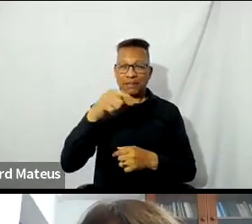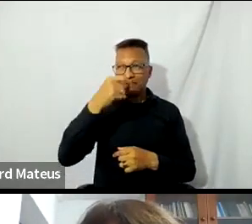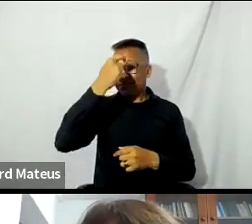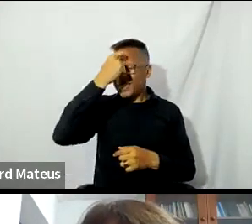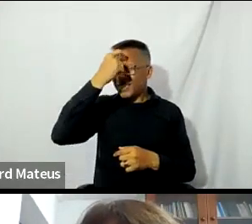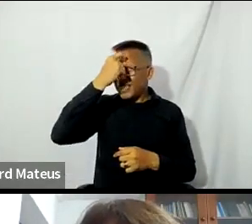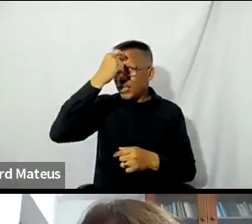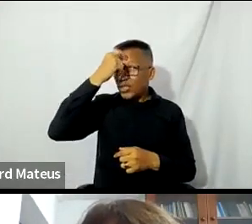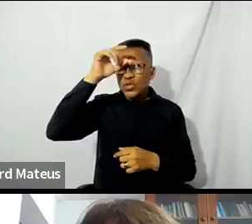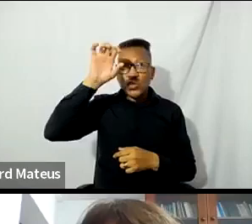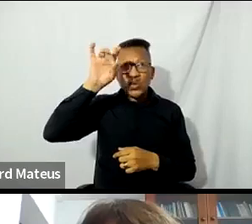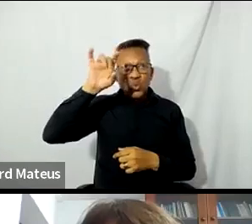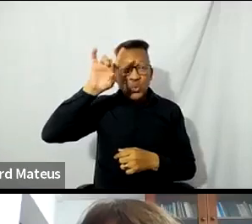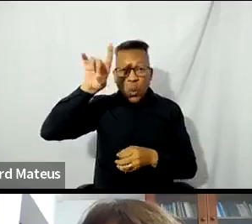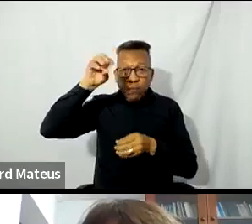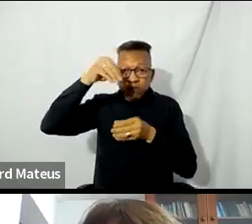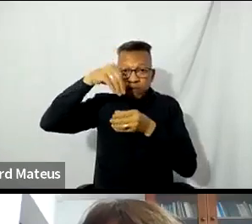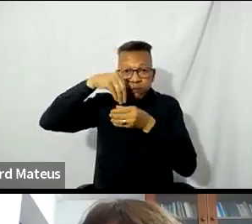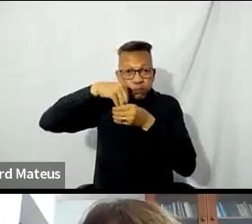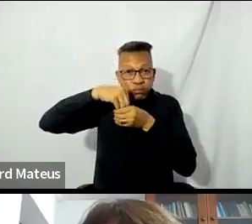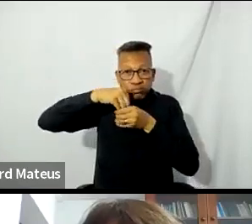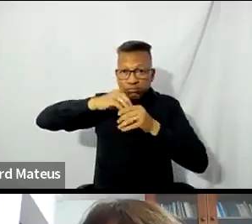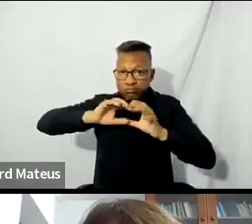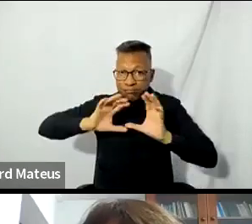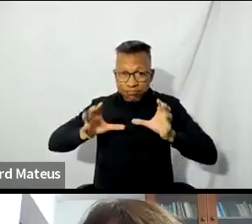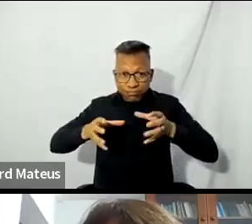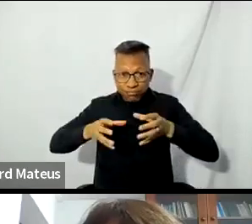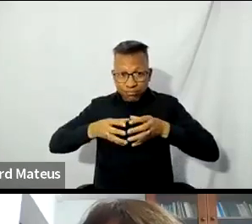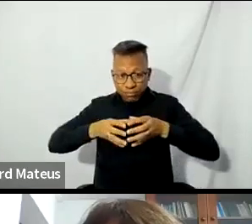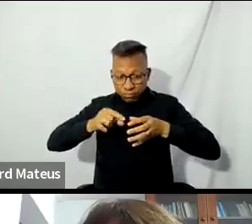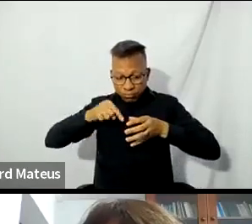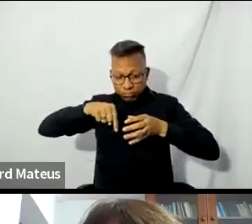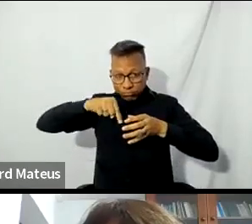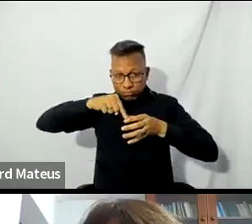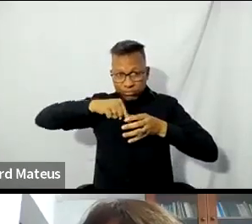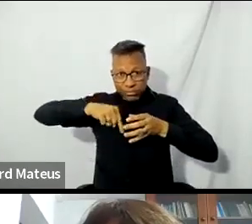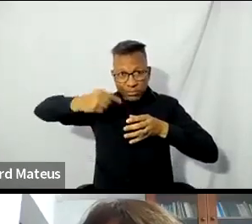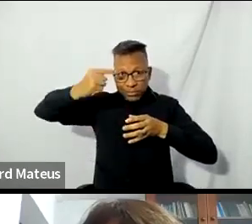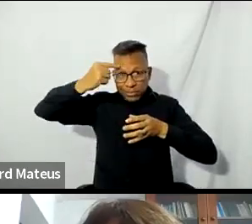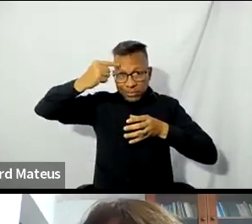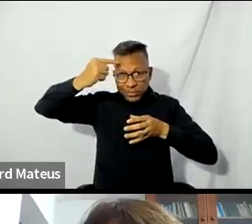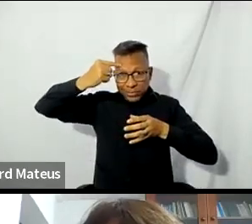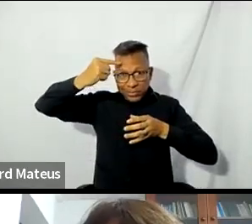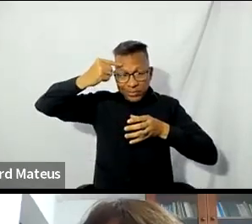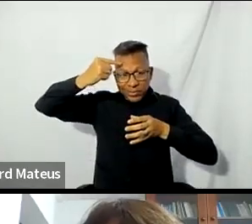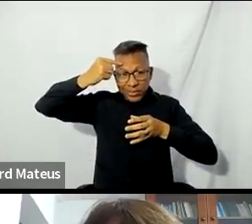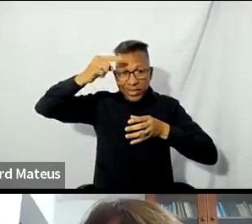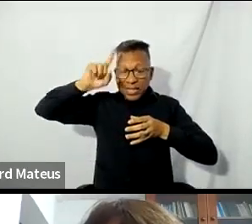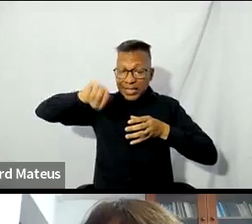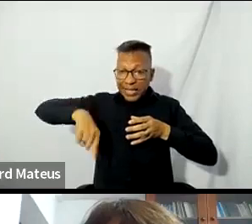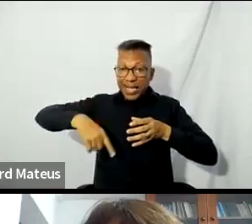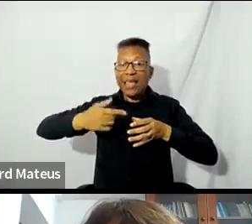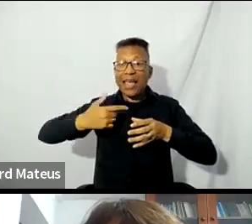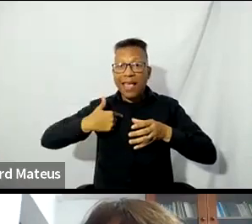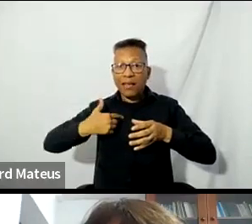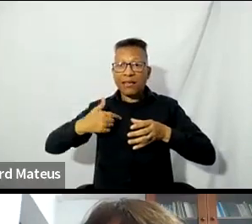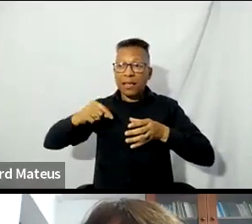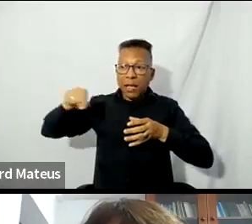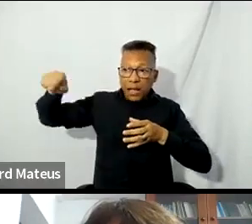wn word in in in this is from wn word in in in this is from my view, the interest view, the interest of you know, whoever is in is in charge right now, and is anything